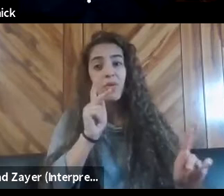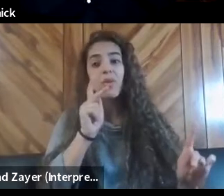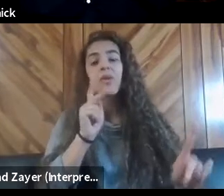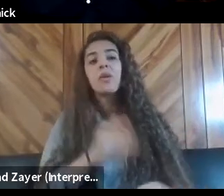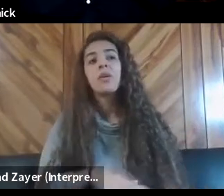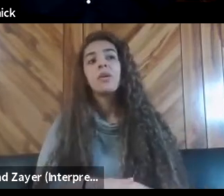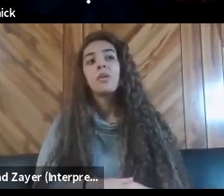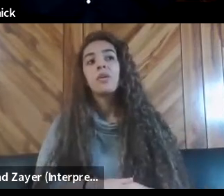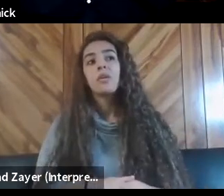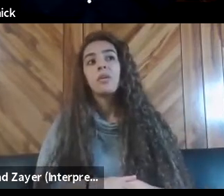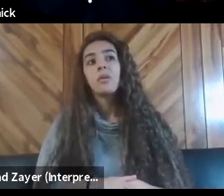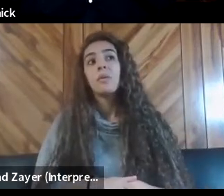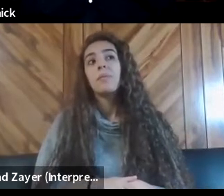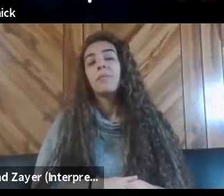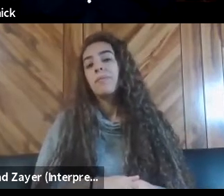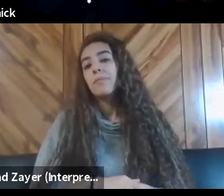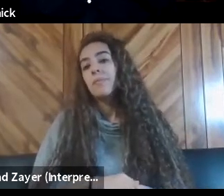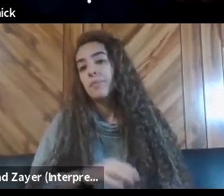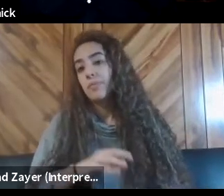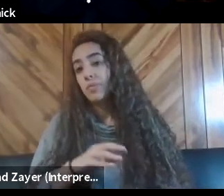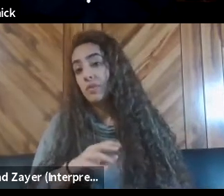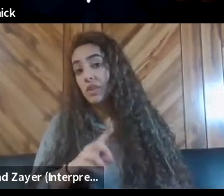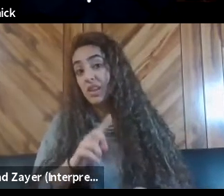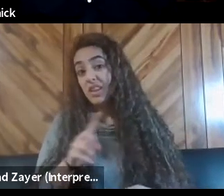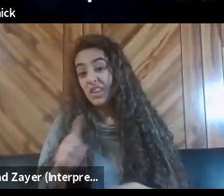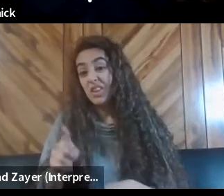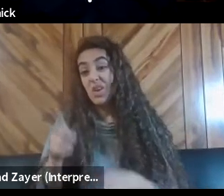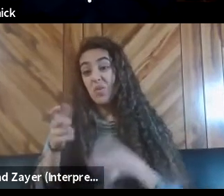they, he would ask to go, and they would tell him, sure, yeah,